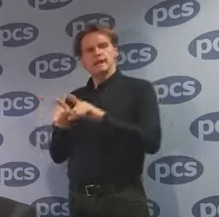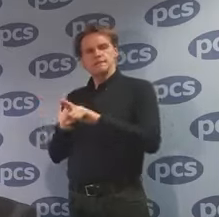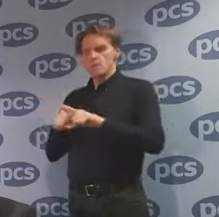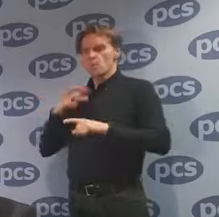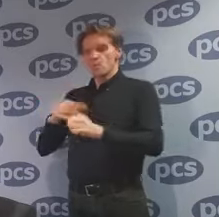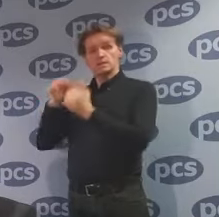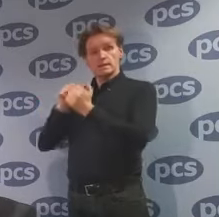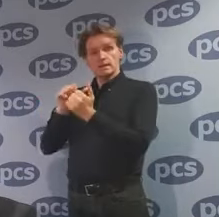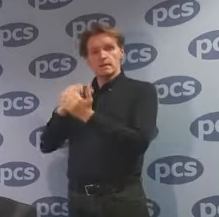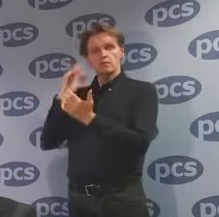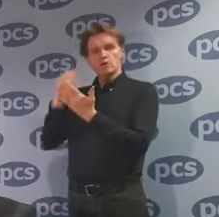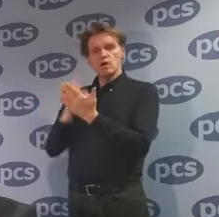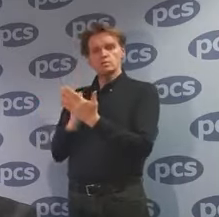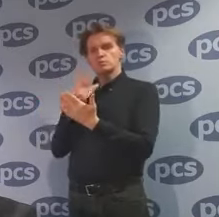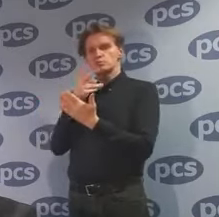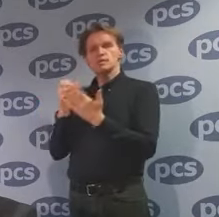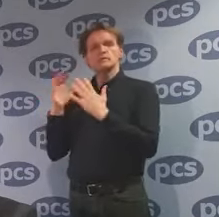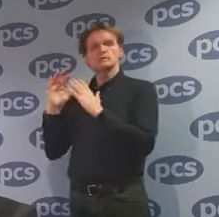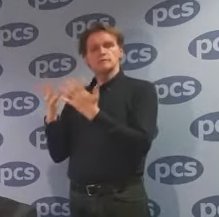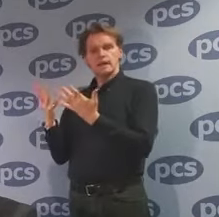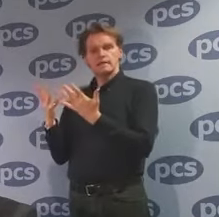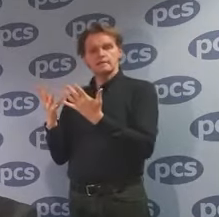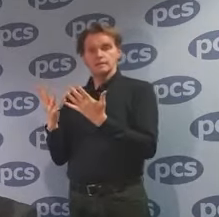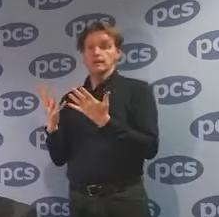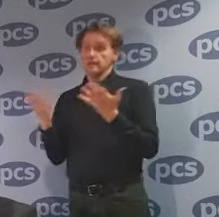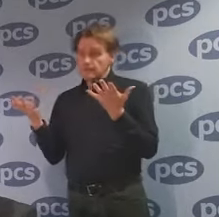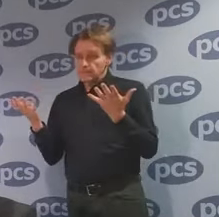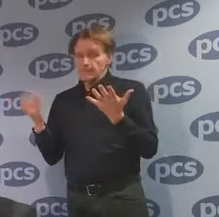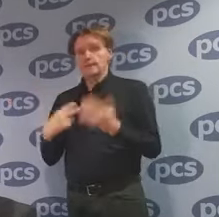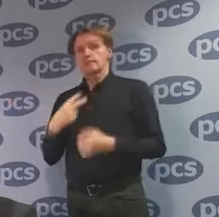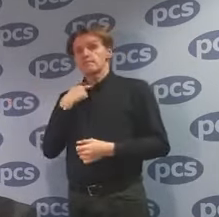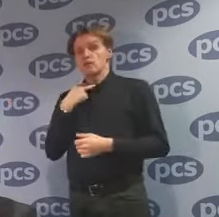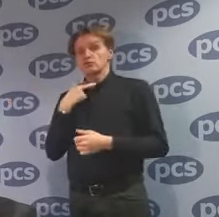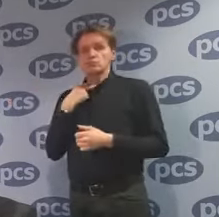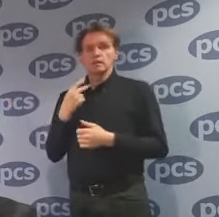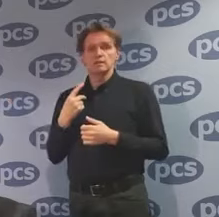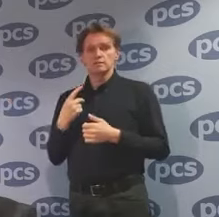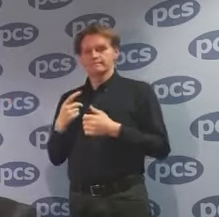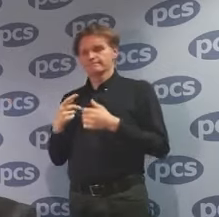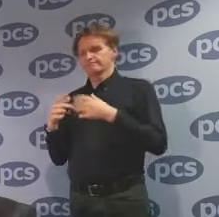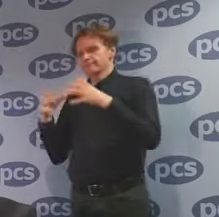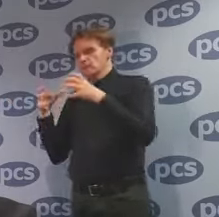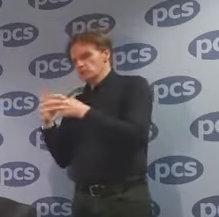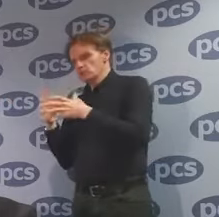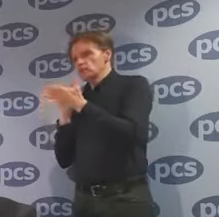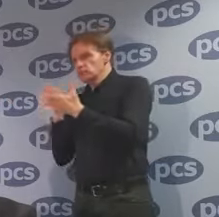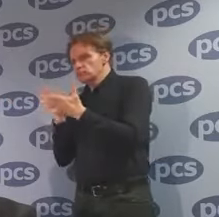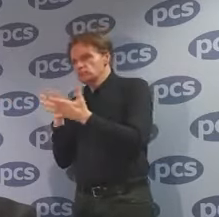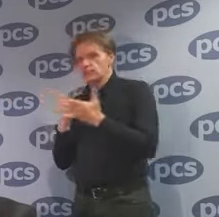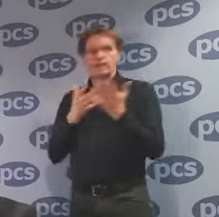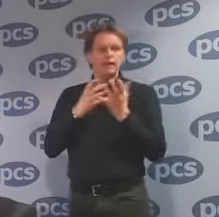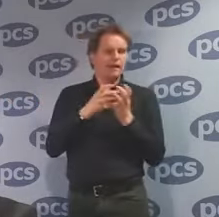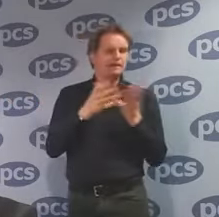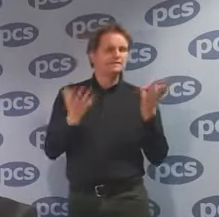unfortunate there isn't one set of talks I hope that people may agree with us it's better to be in talks with people you can rely on that will have a united